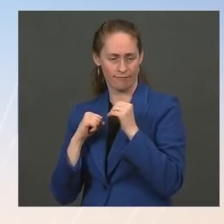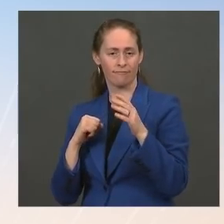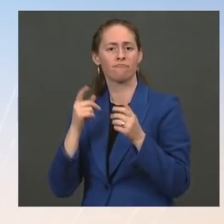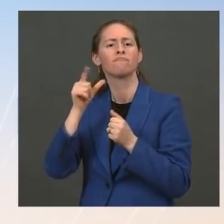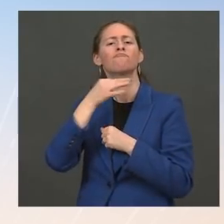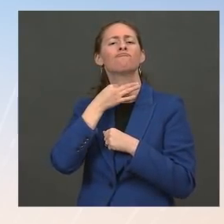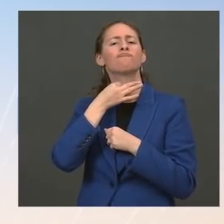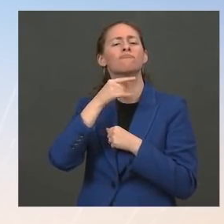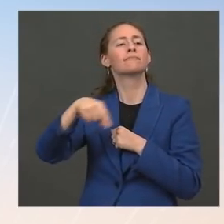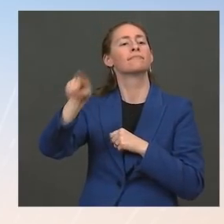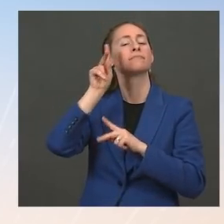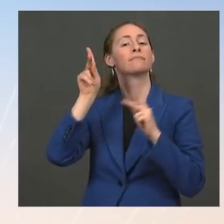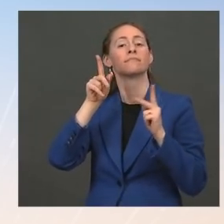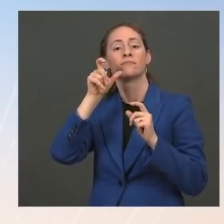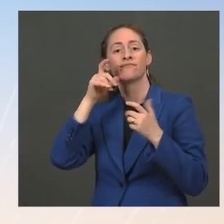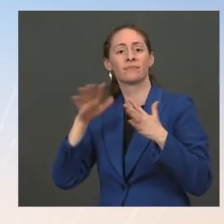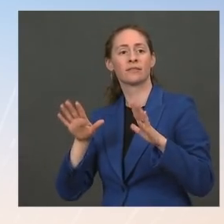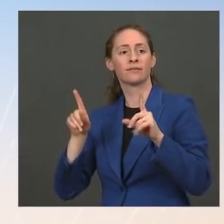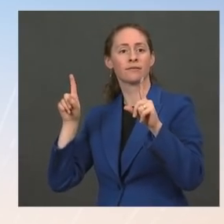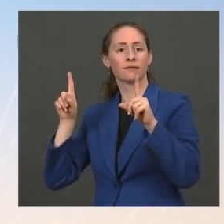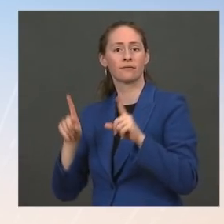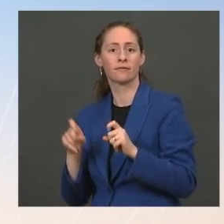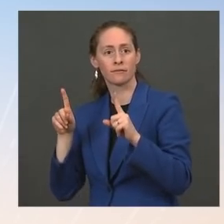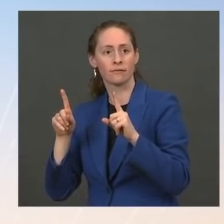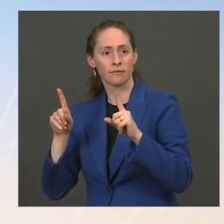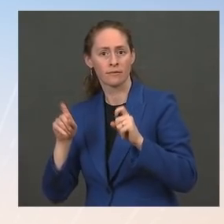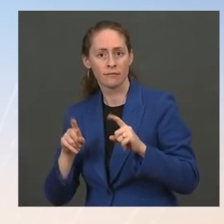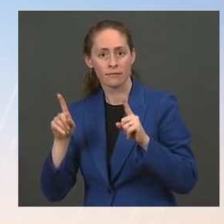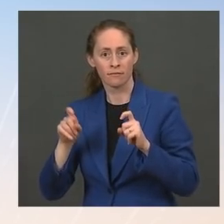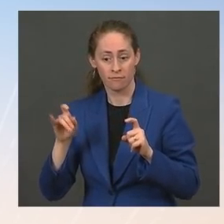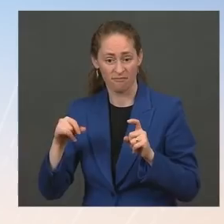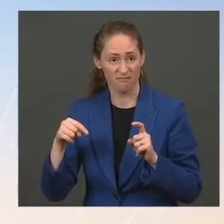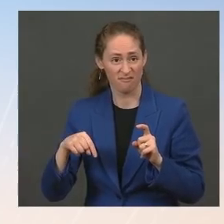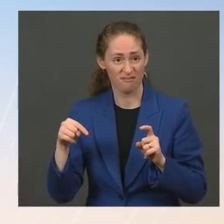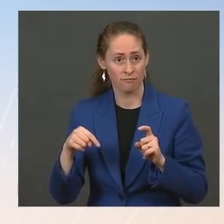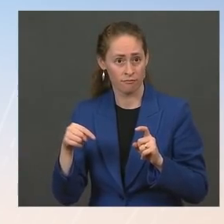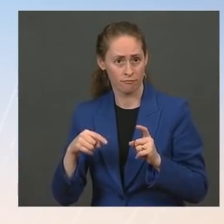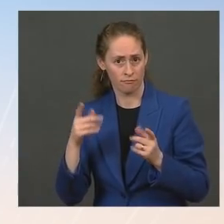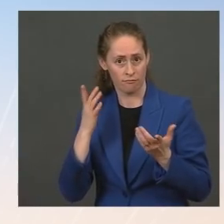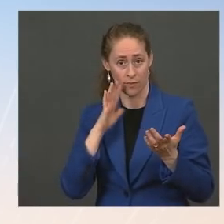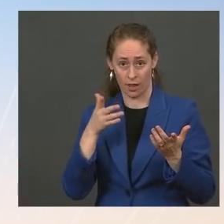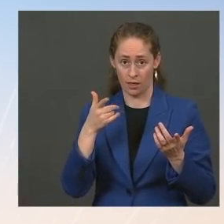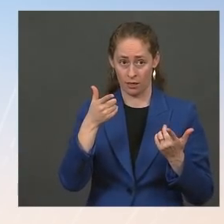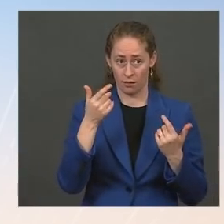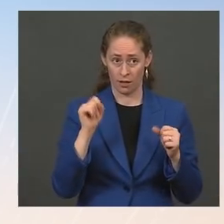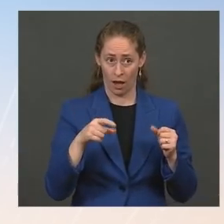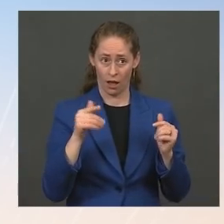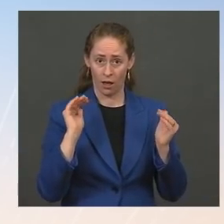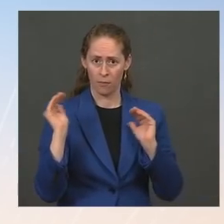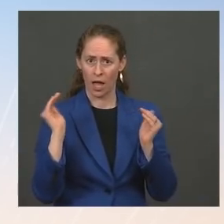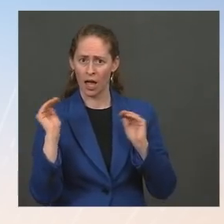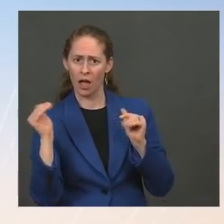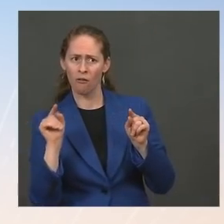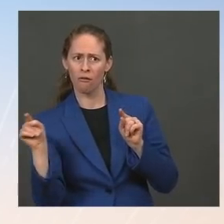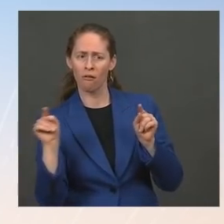compared to whatever we do know about the Omicron variant? Is there a surveillance capability